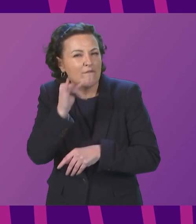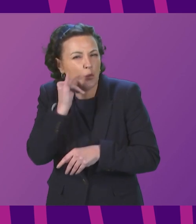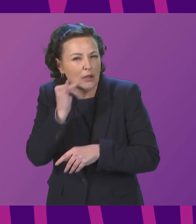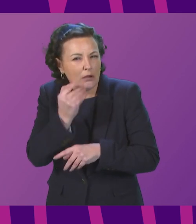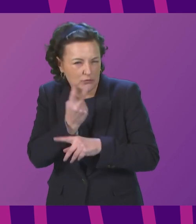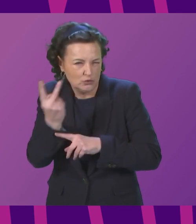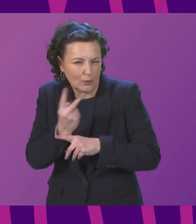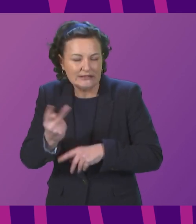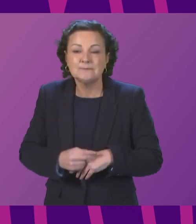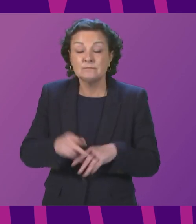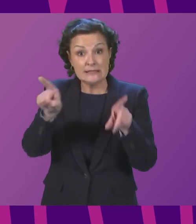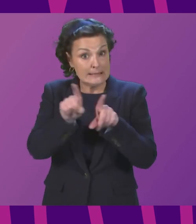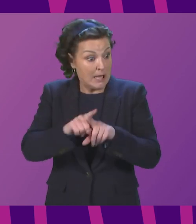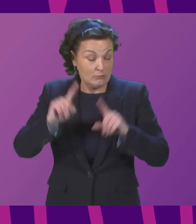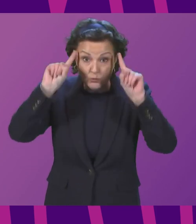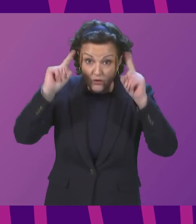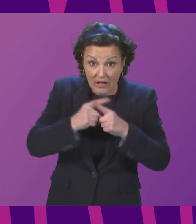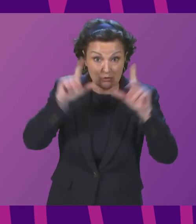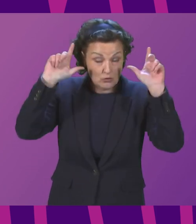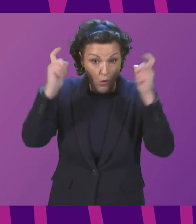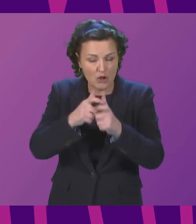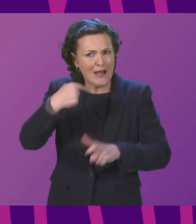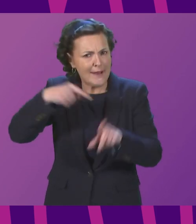Likewise, university and college students should take a lateral flow test immediately